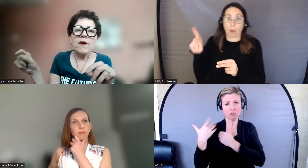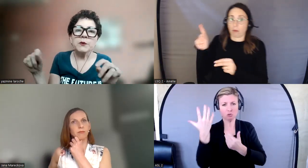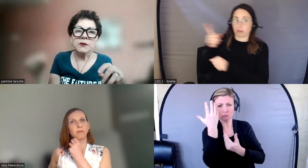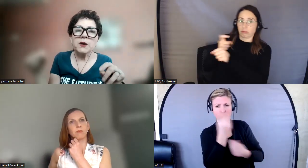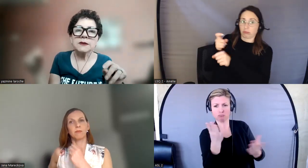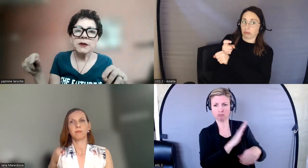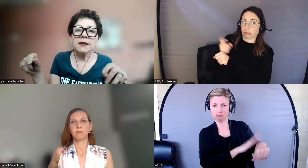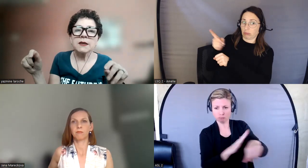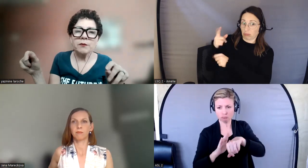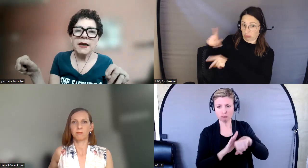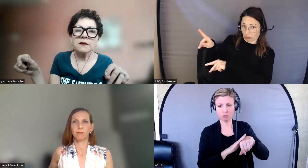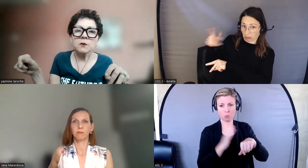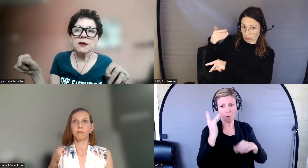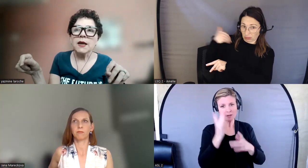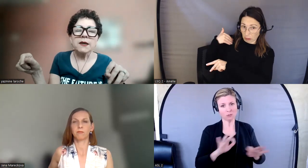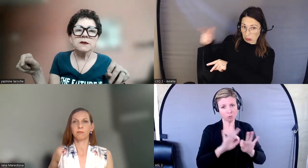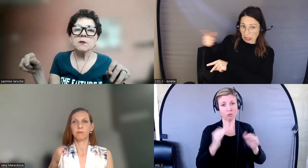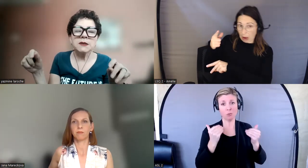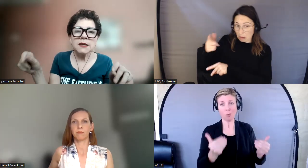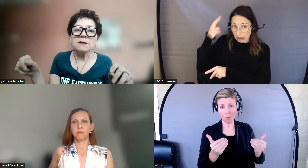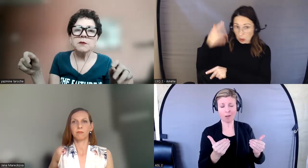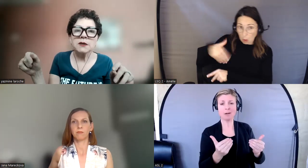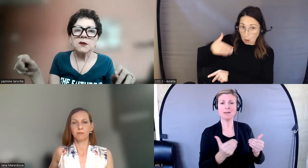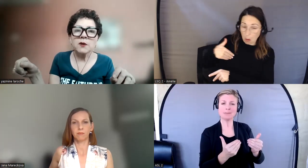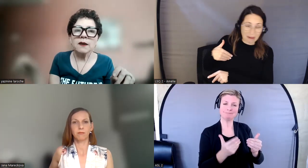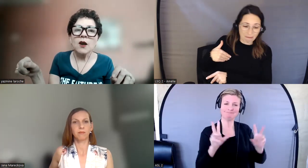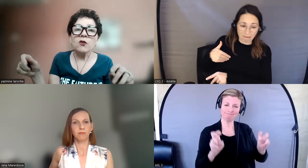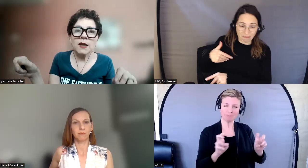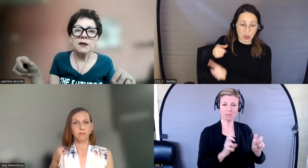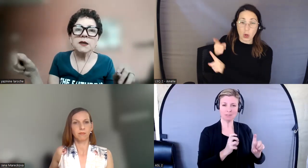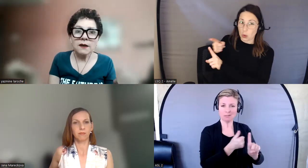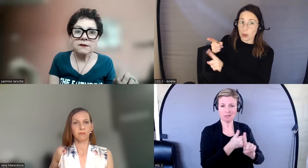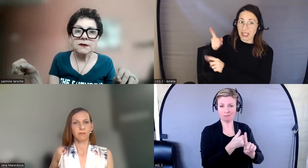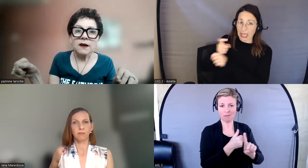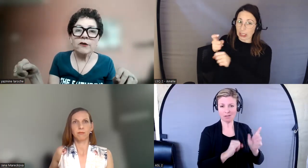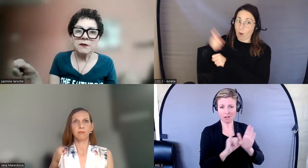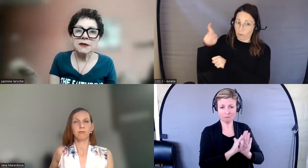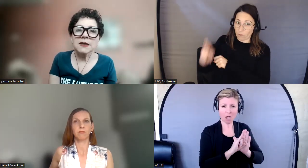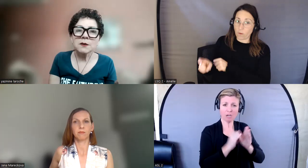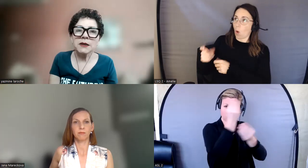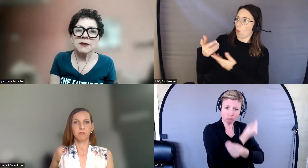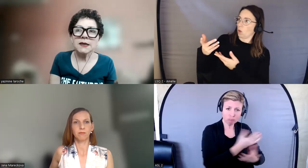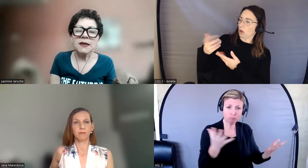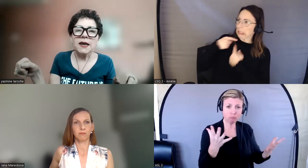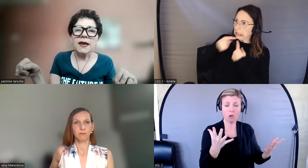the responsibility of management is to be seen to be doing great things around accessibility